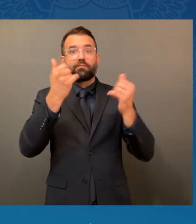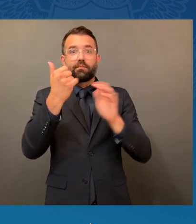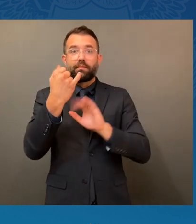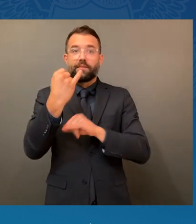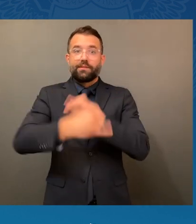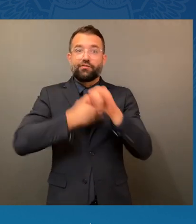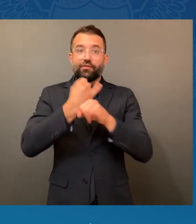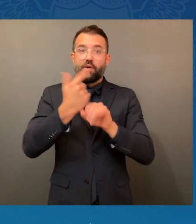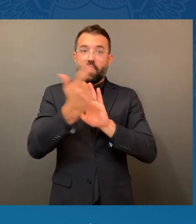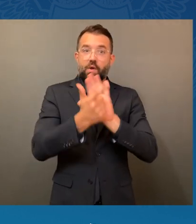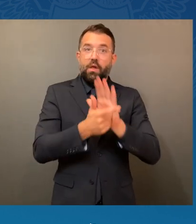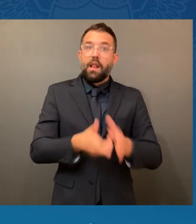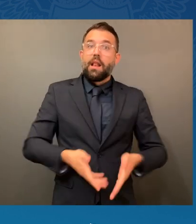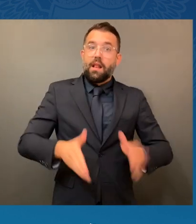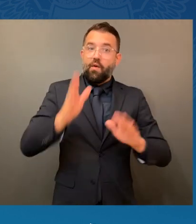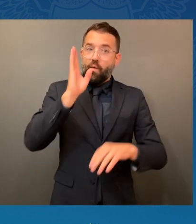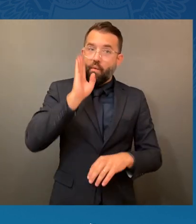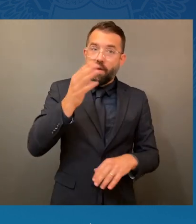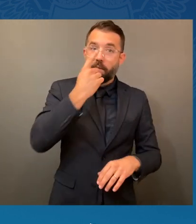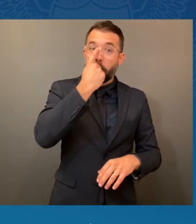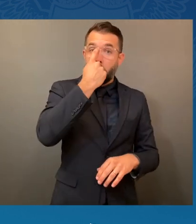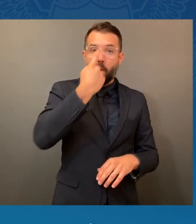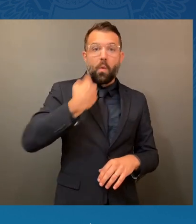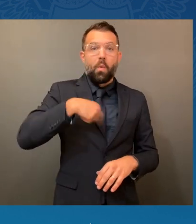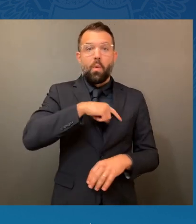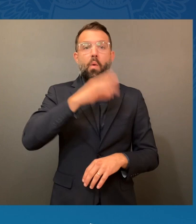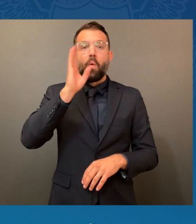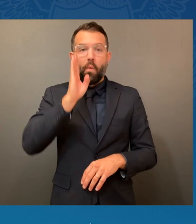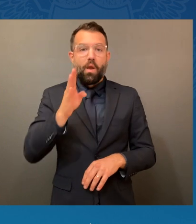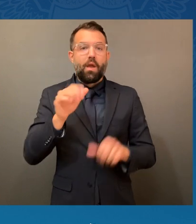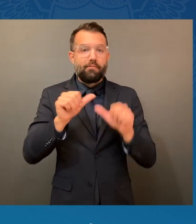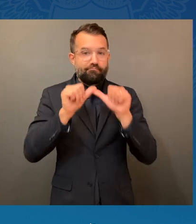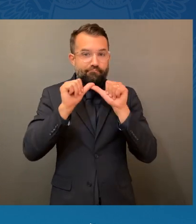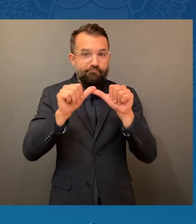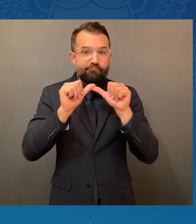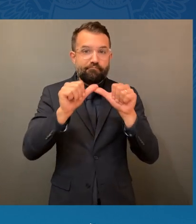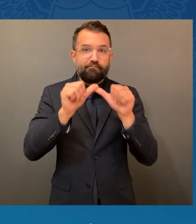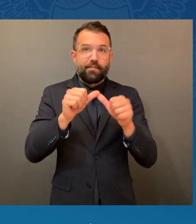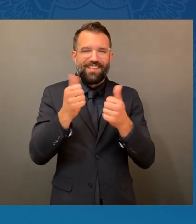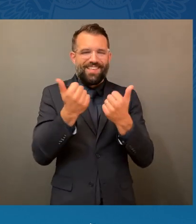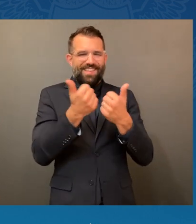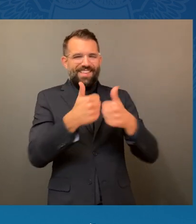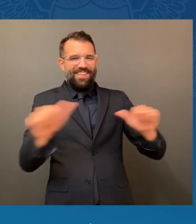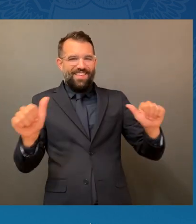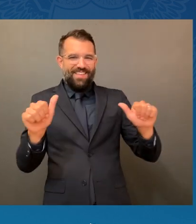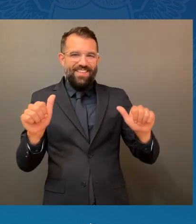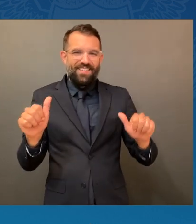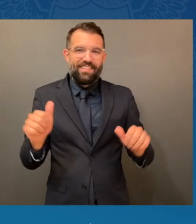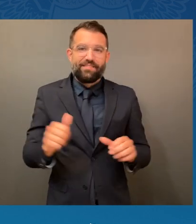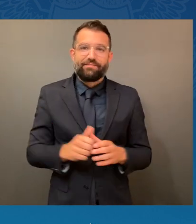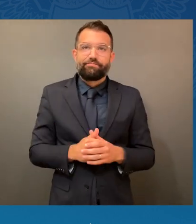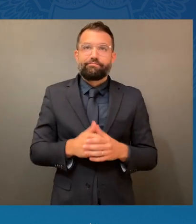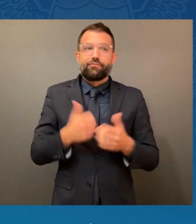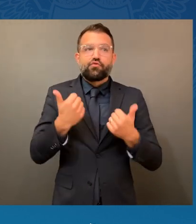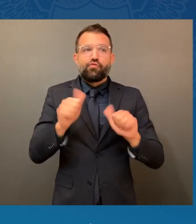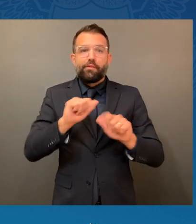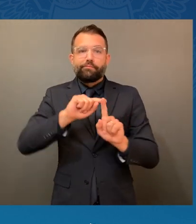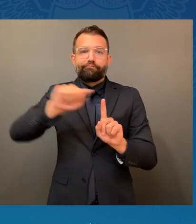We will continue to oppose any unilateral change to the status quo.